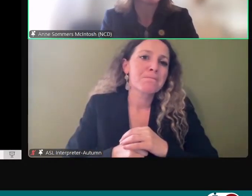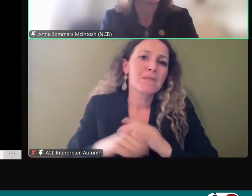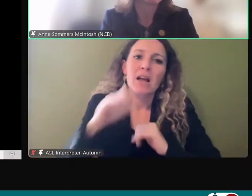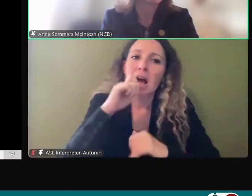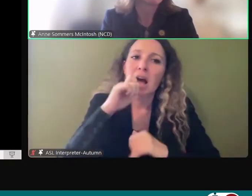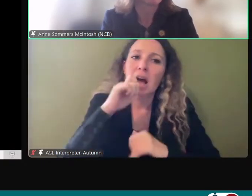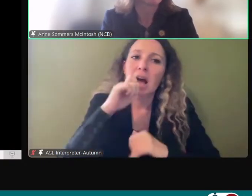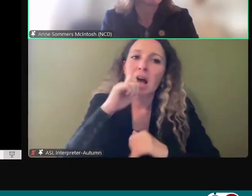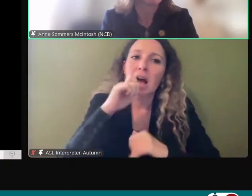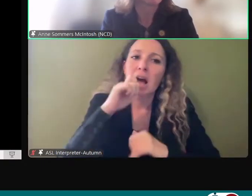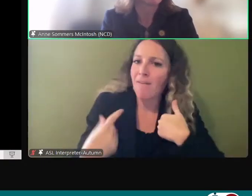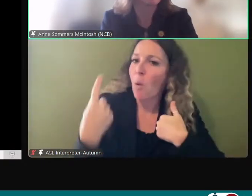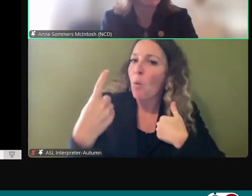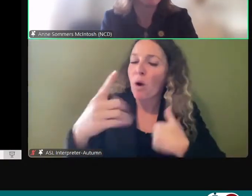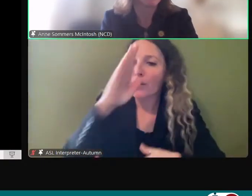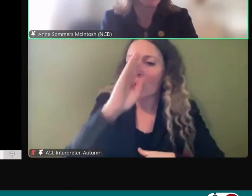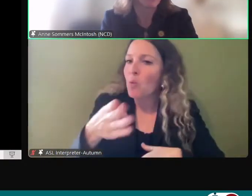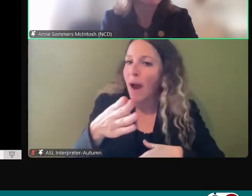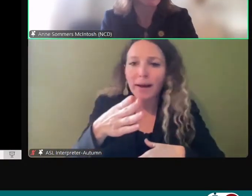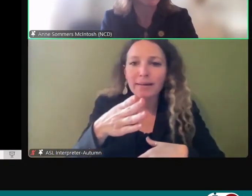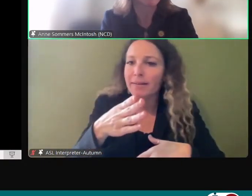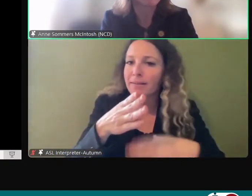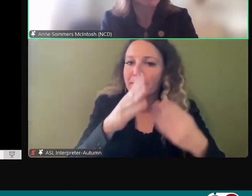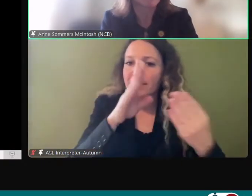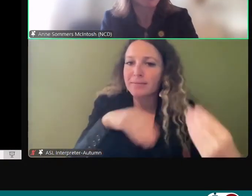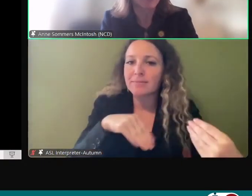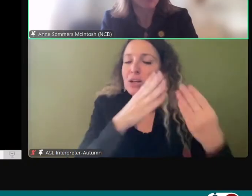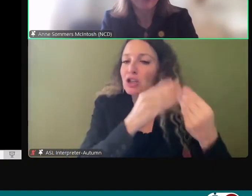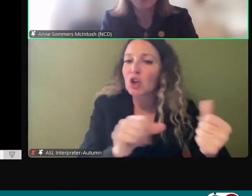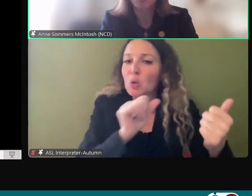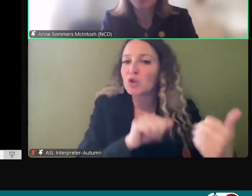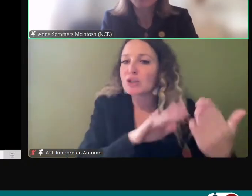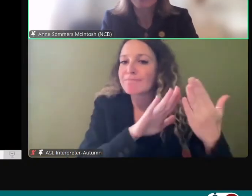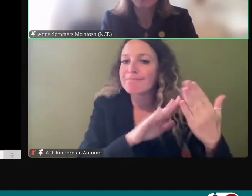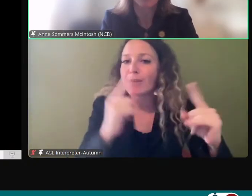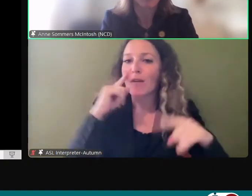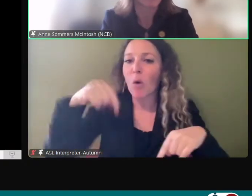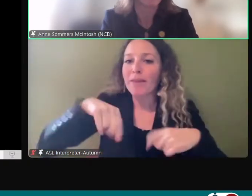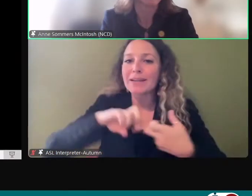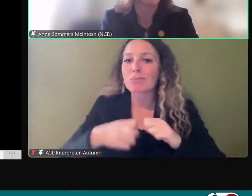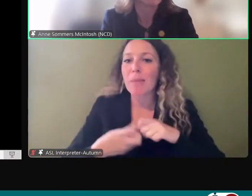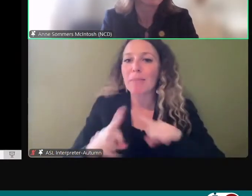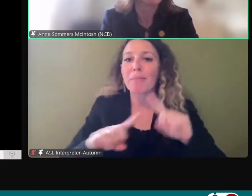in addressing some problems, but as outlined in our framework, it will take an all hands